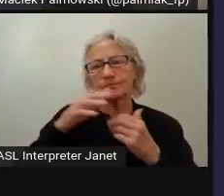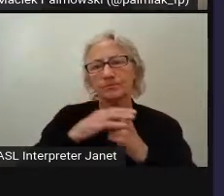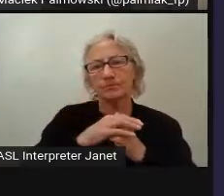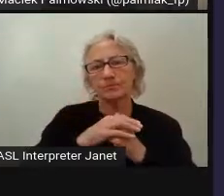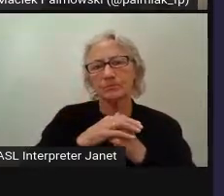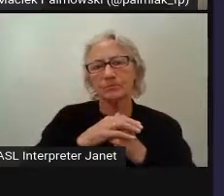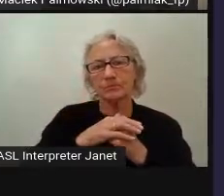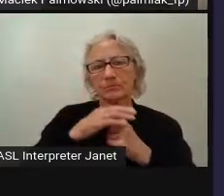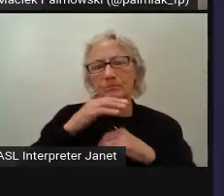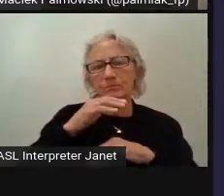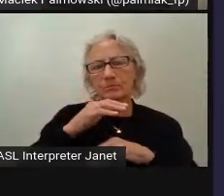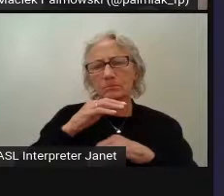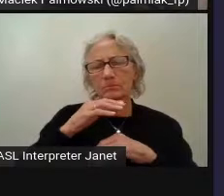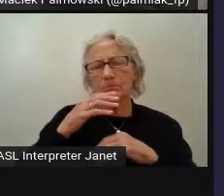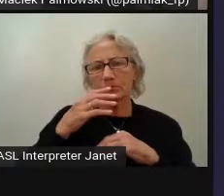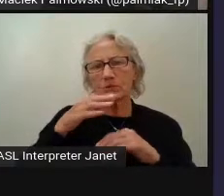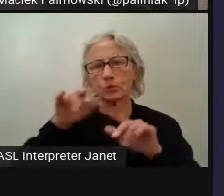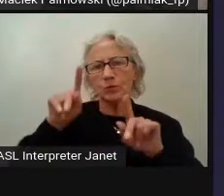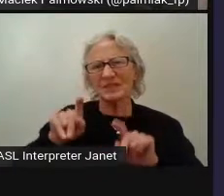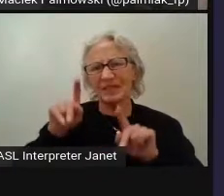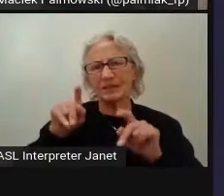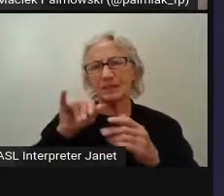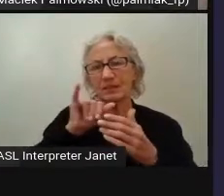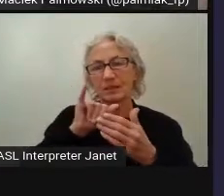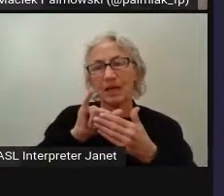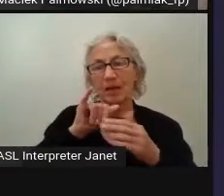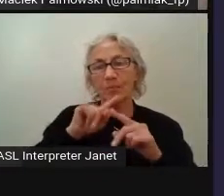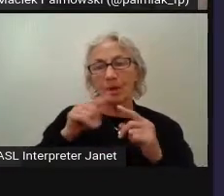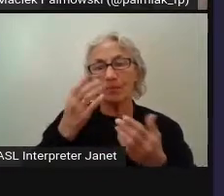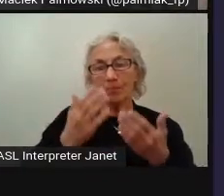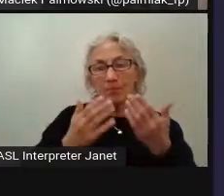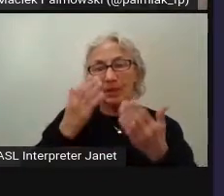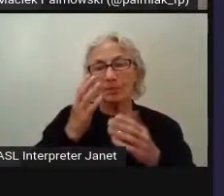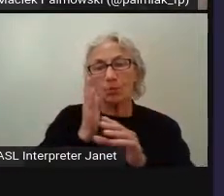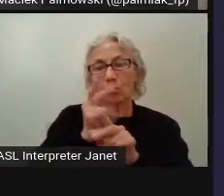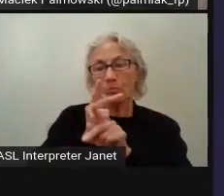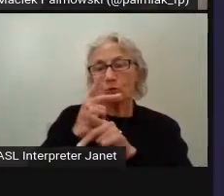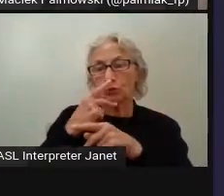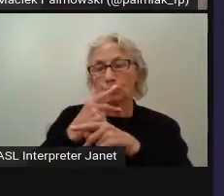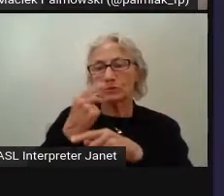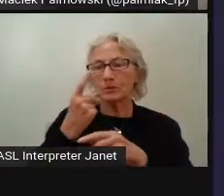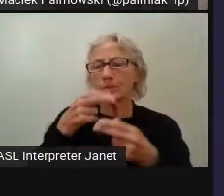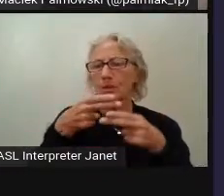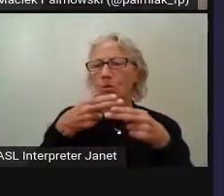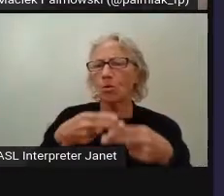So, for example if we are fixing something on the contact page we will only be testing the contact page. But it may produce